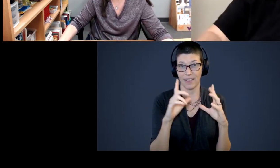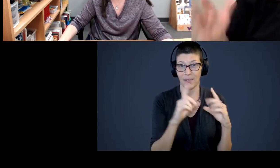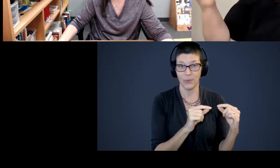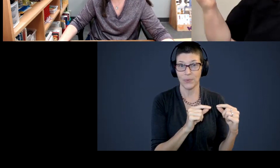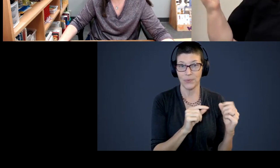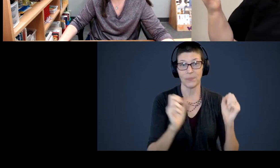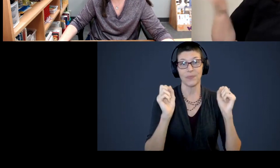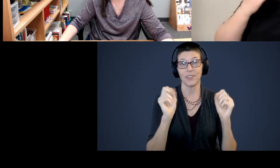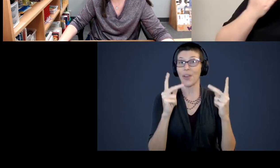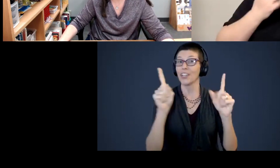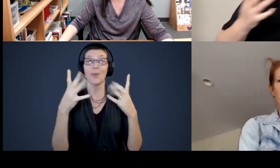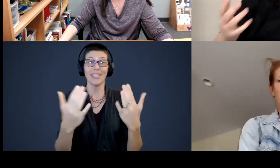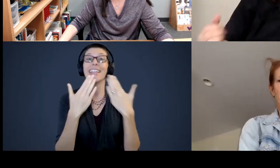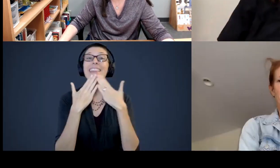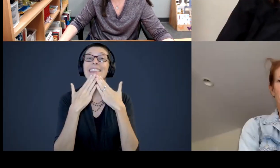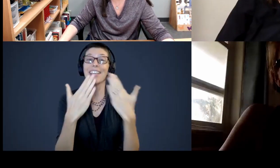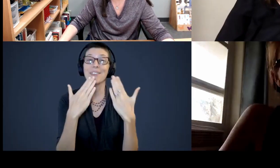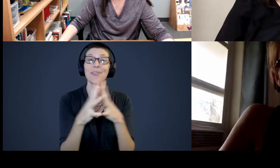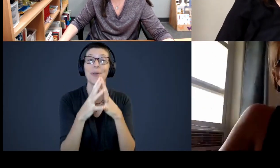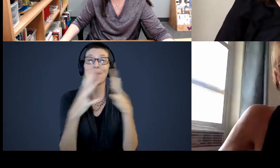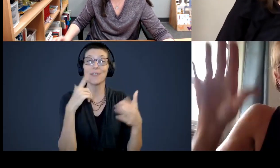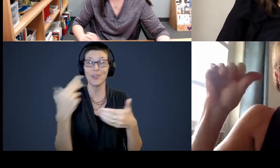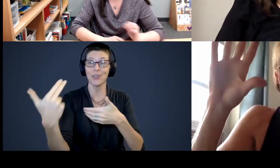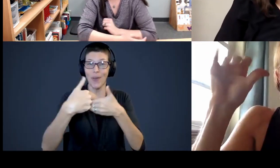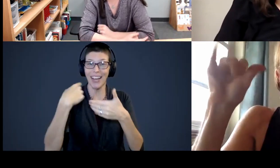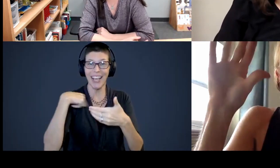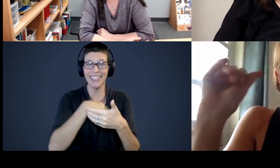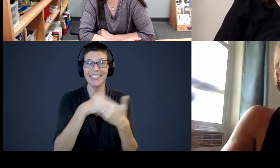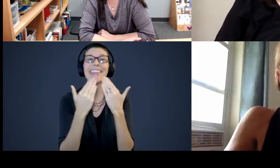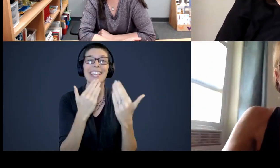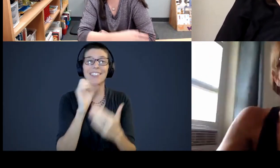So I just want to say thank you so much for joining us. Thank you, Sandy. We are,